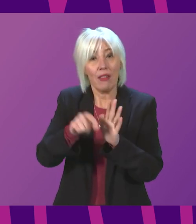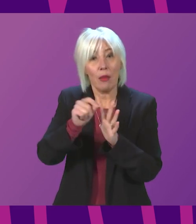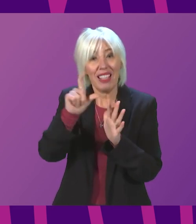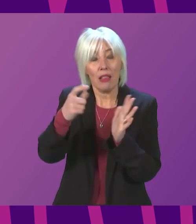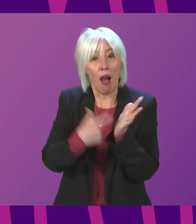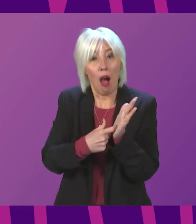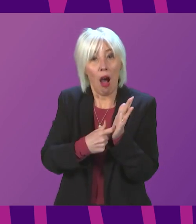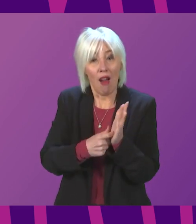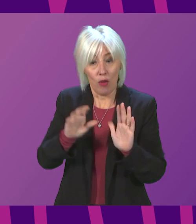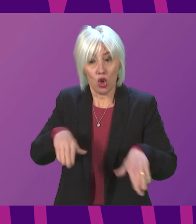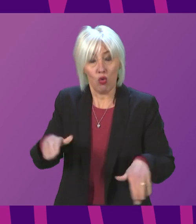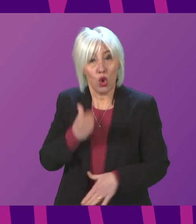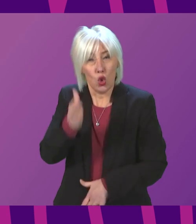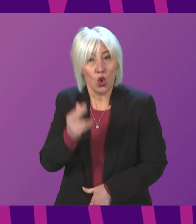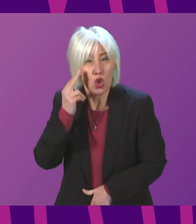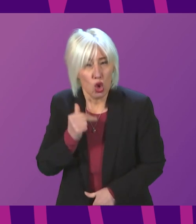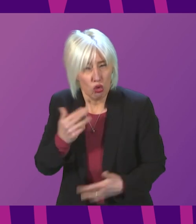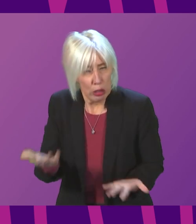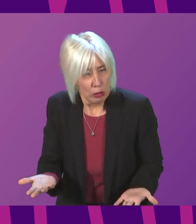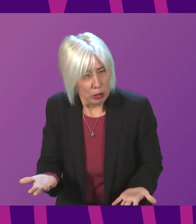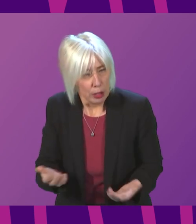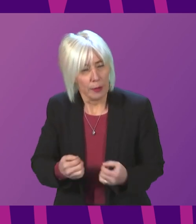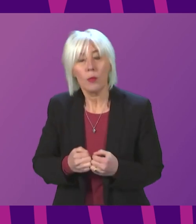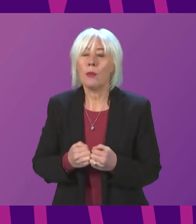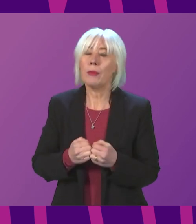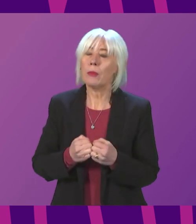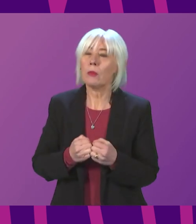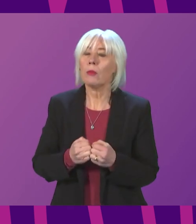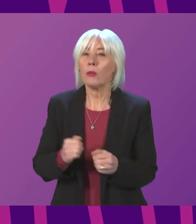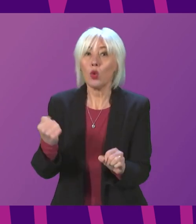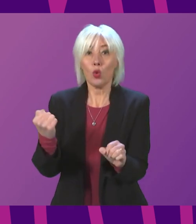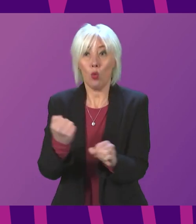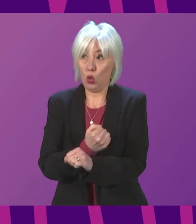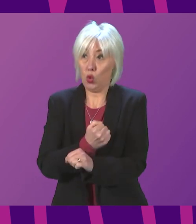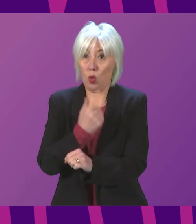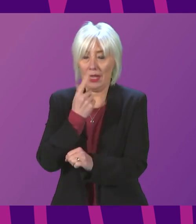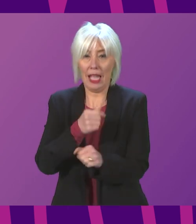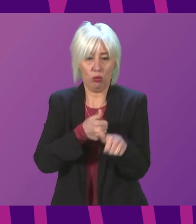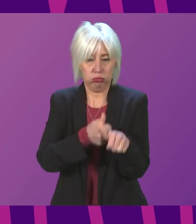We continue to do all that we can to support education settings, including early years